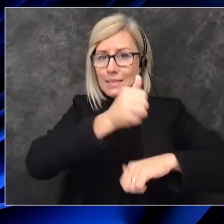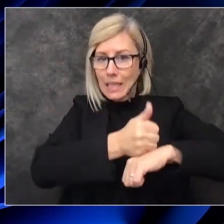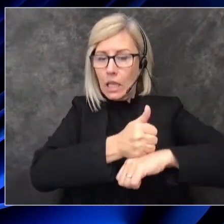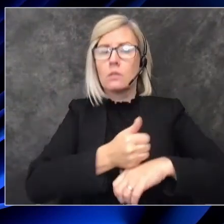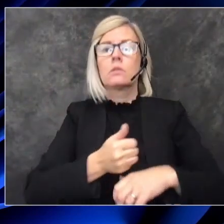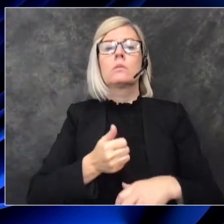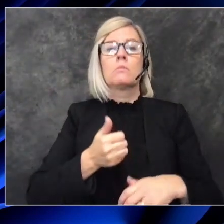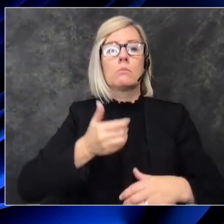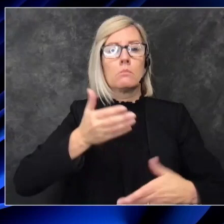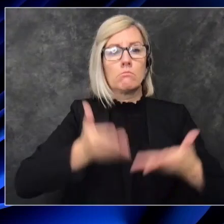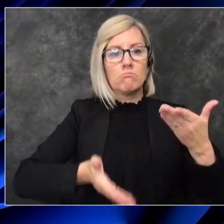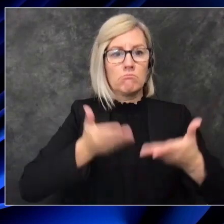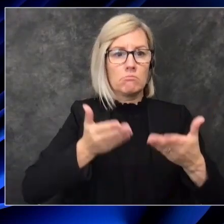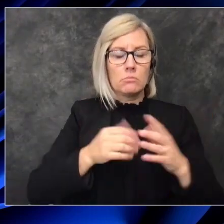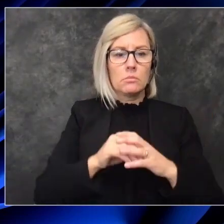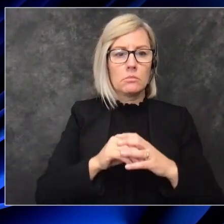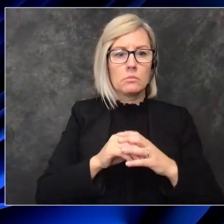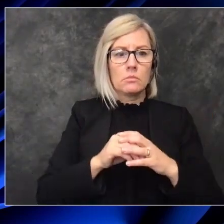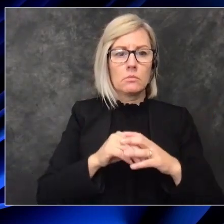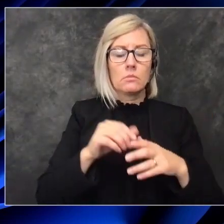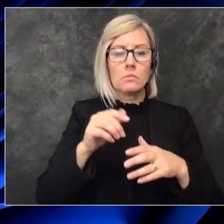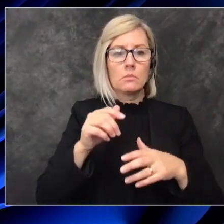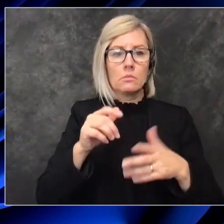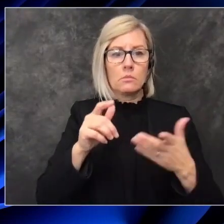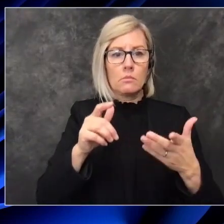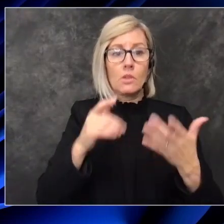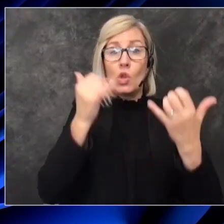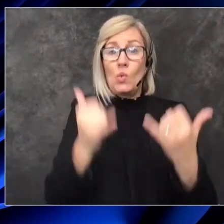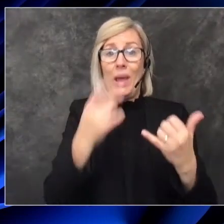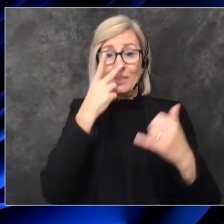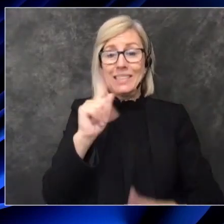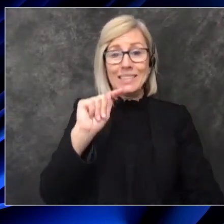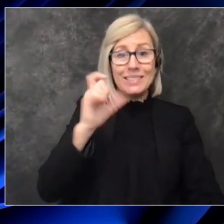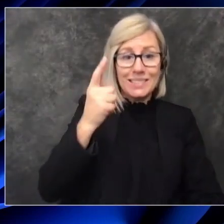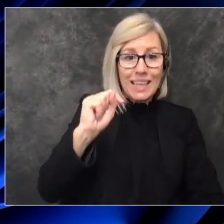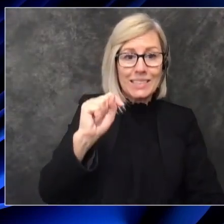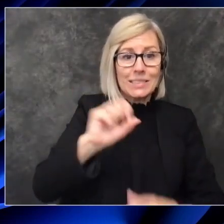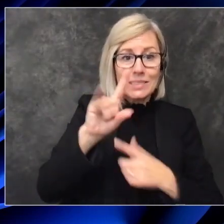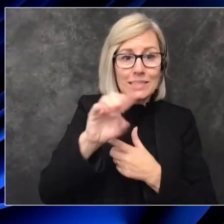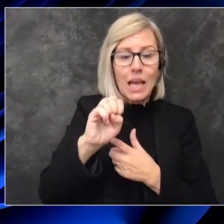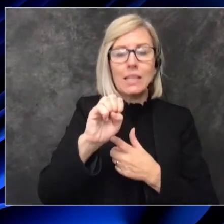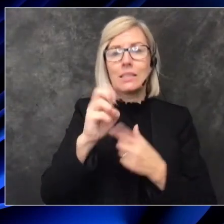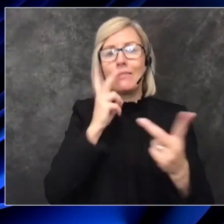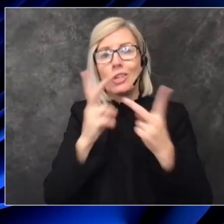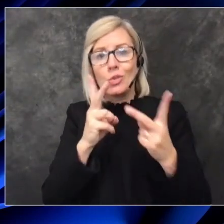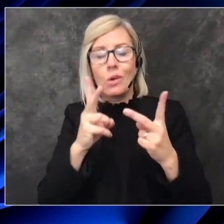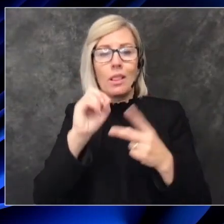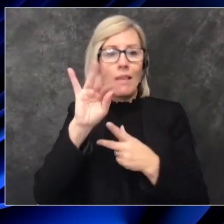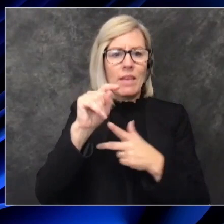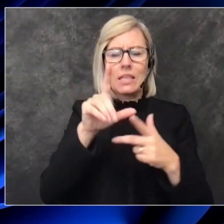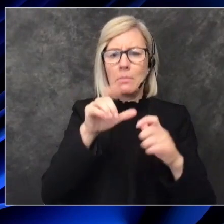display and ease of access. You now see text size and visual effects. You might go in there looking for display and guess what?